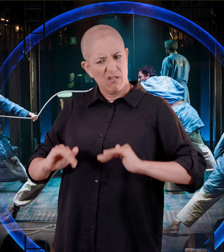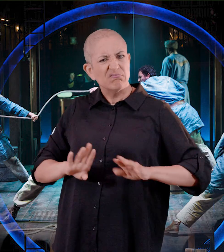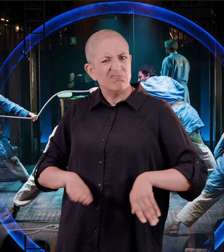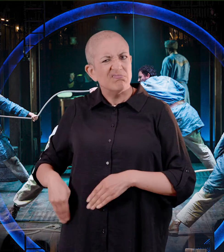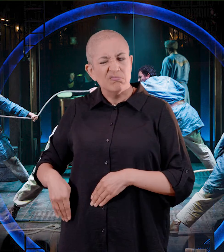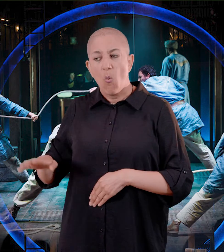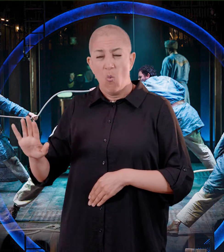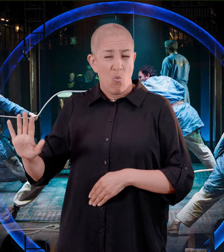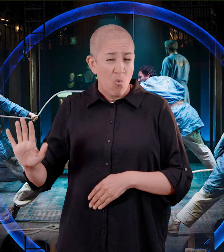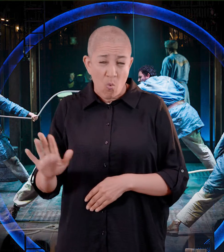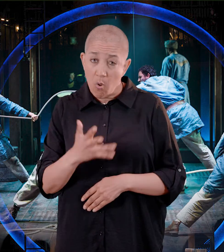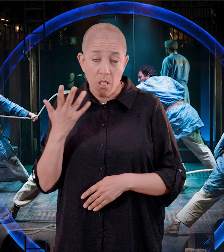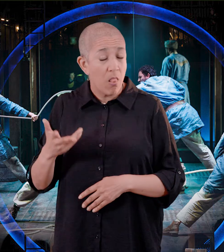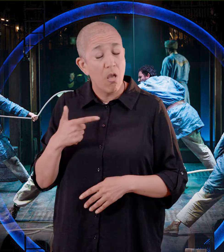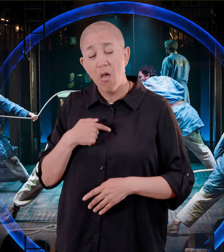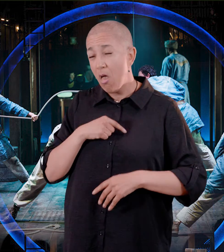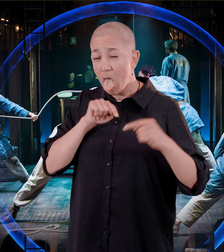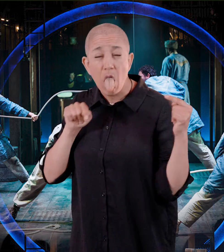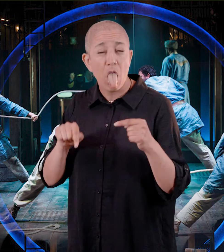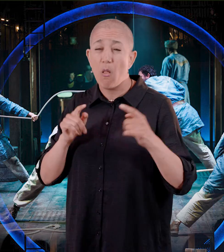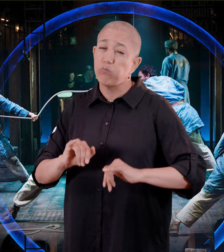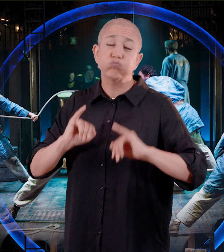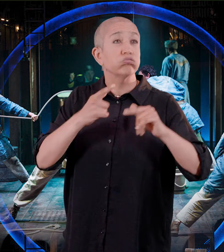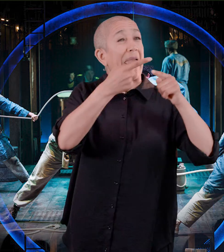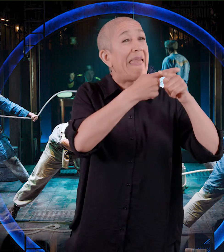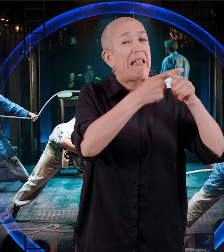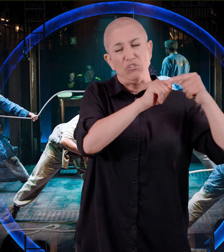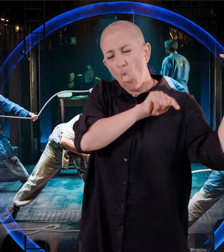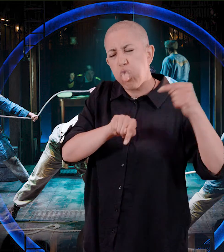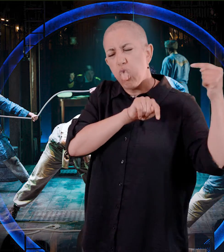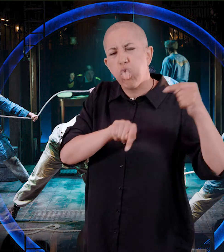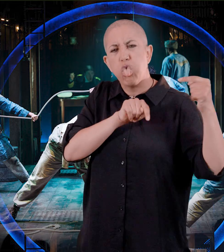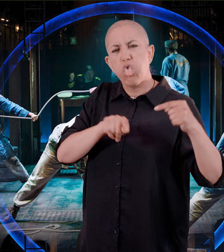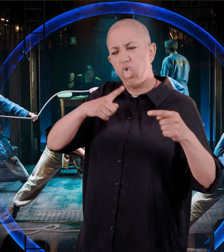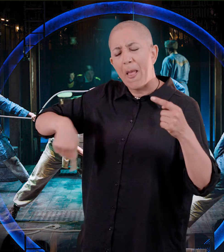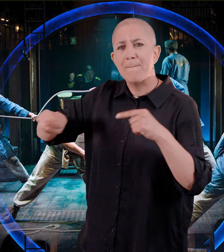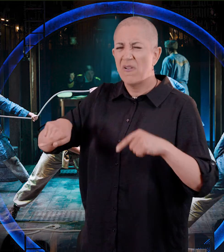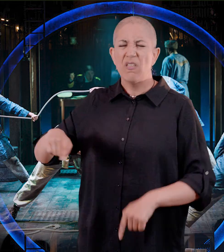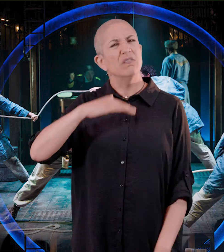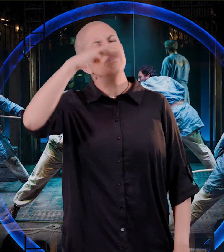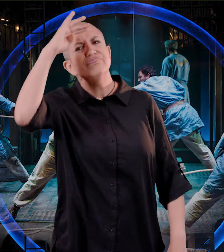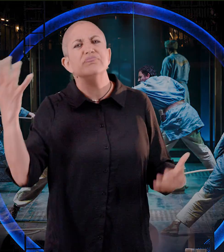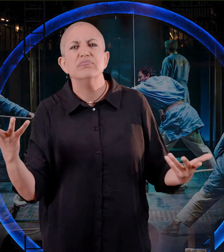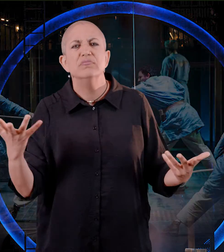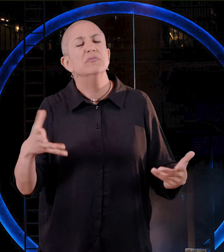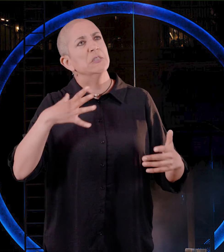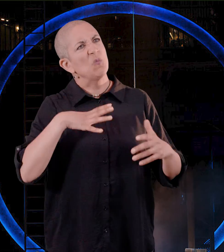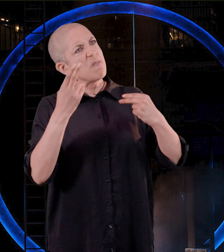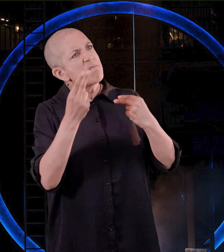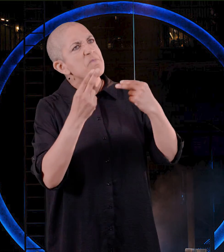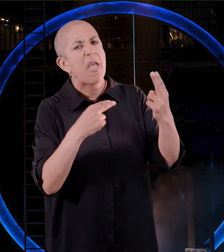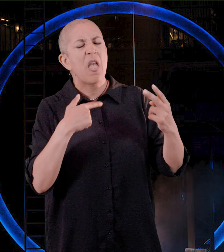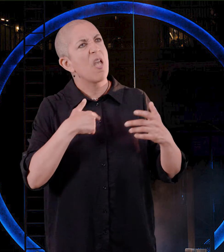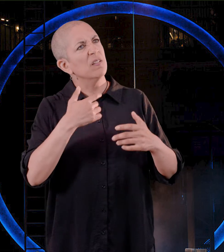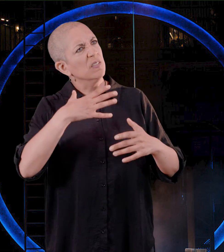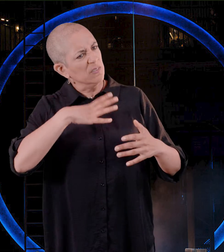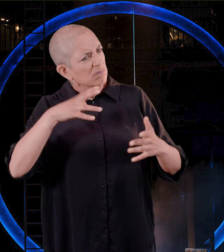and he becomes a leader of the disgruntled lascars.